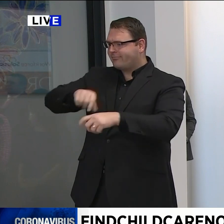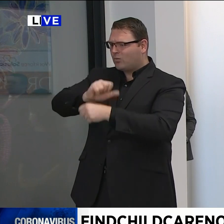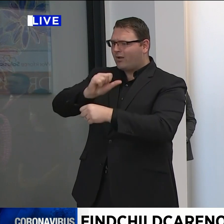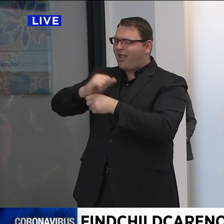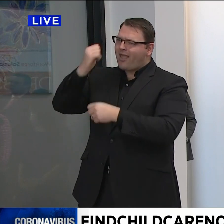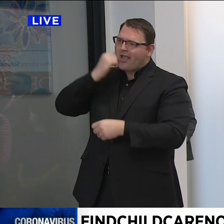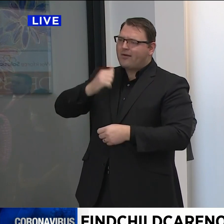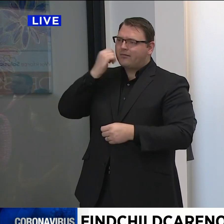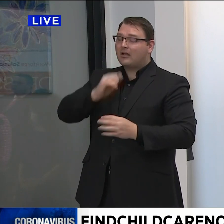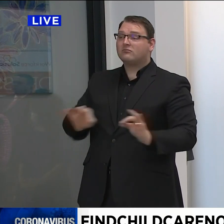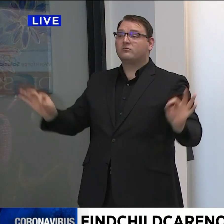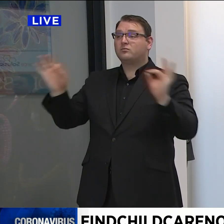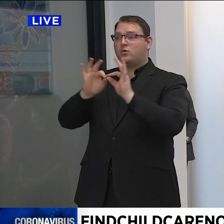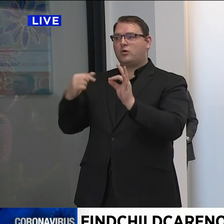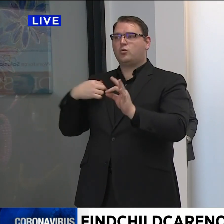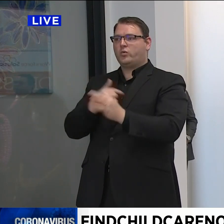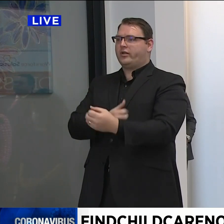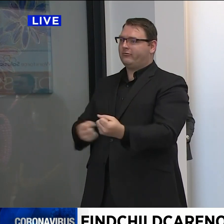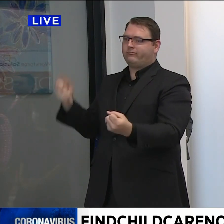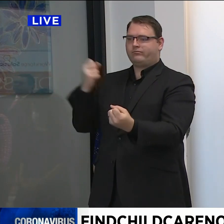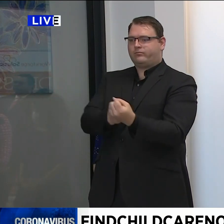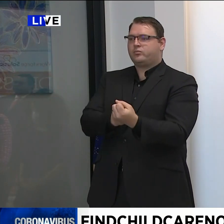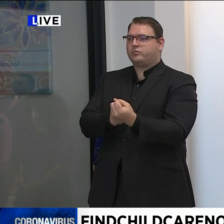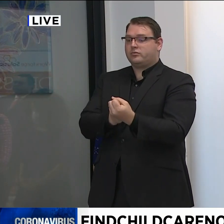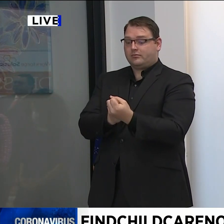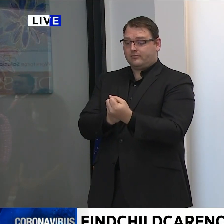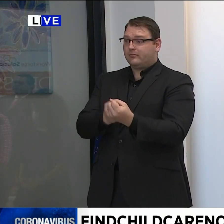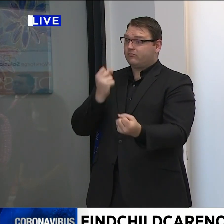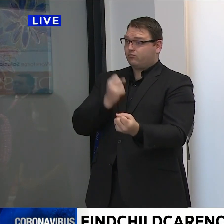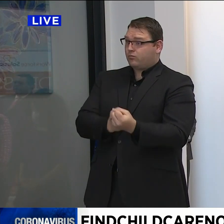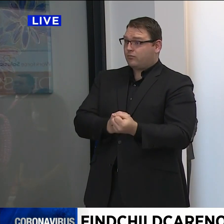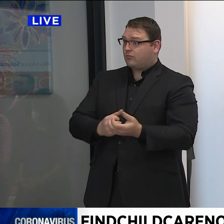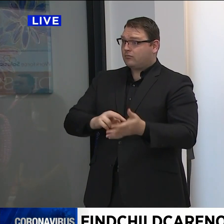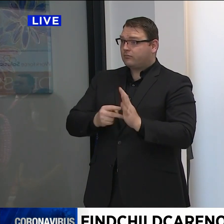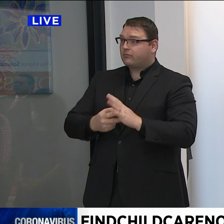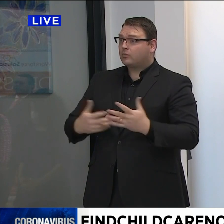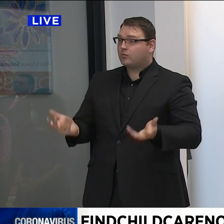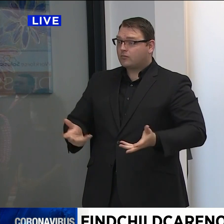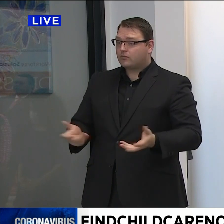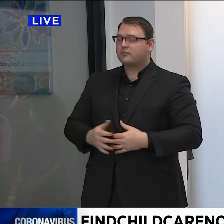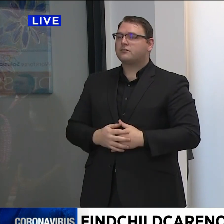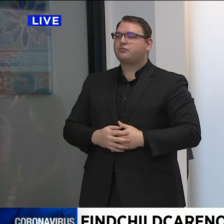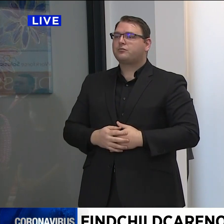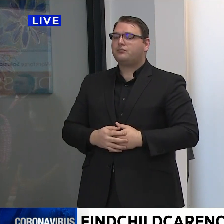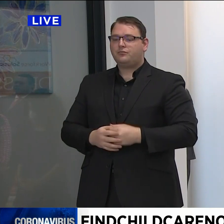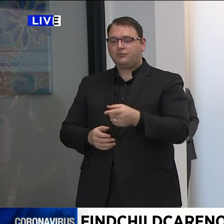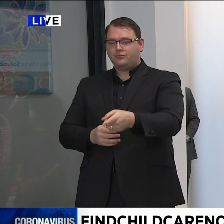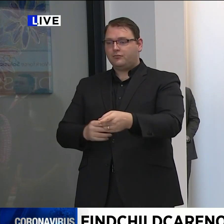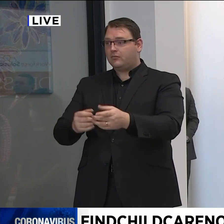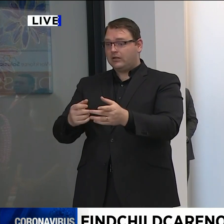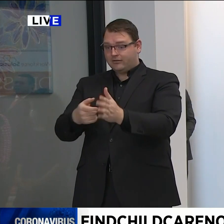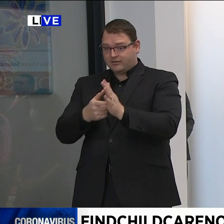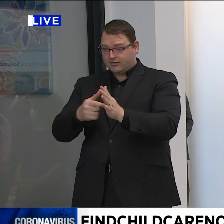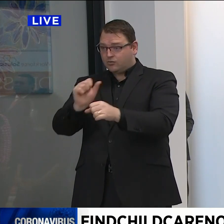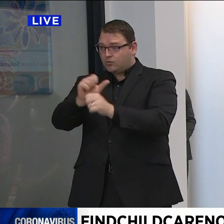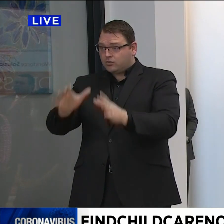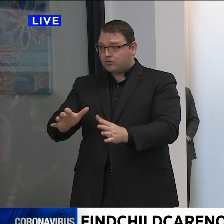to child care and so first responders health and so first responders health care workers, a grocery store care workers, a grocery store clerks other essential workers clerks other essential workers showing a first showing a first every day we have to show up